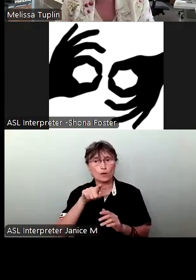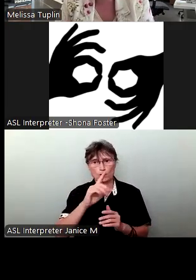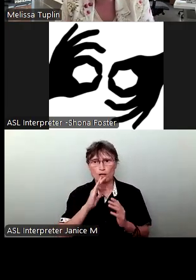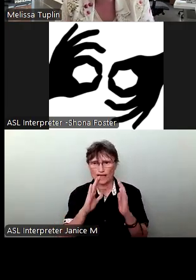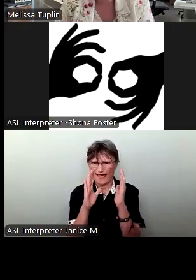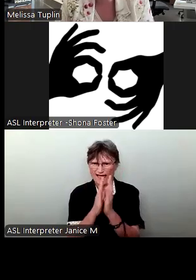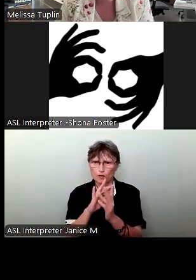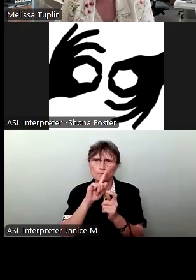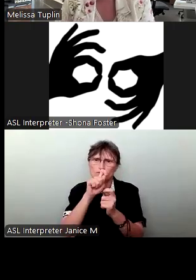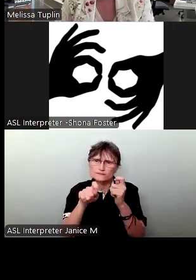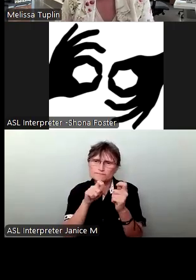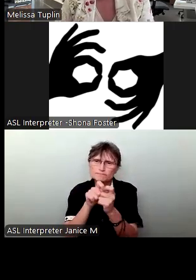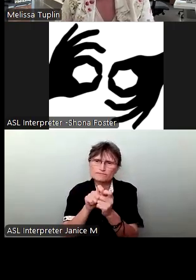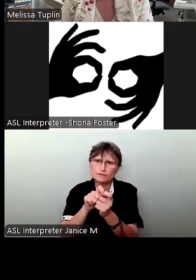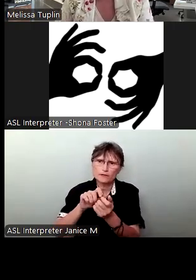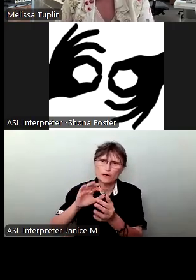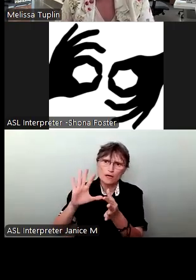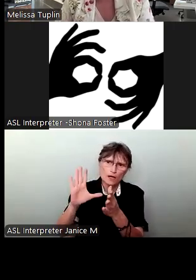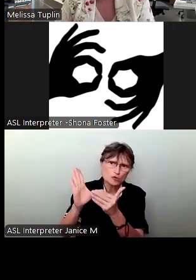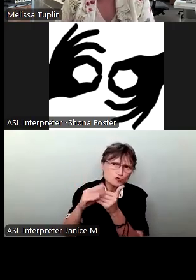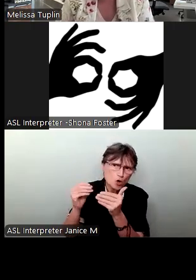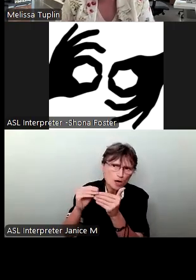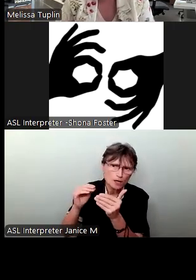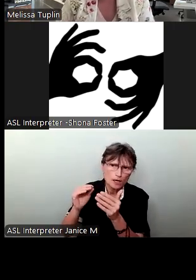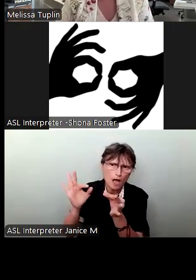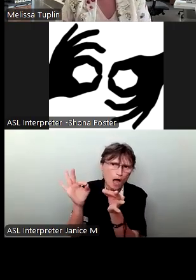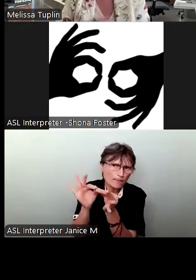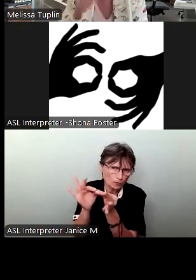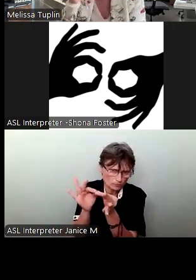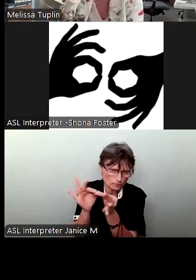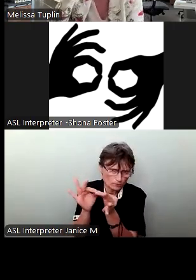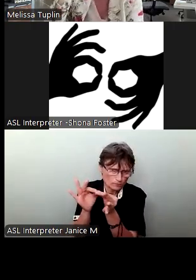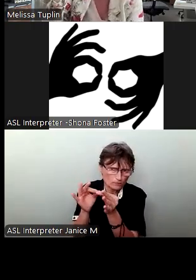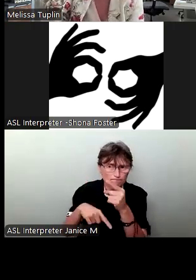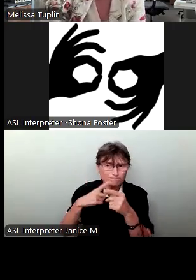funding amount, and you'll be asked to provide a reasoning for how you came up with that funding